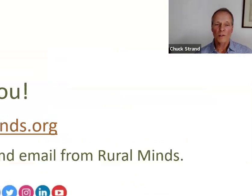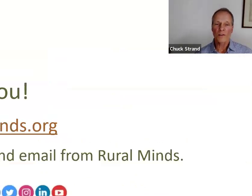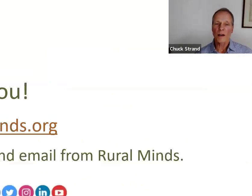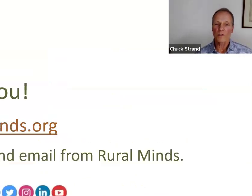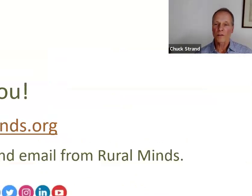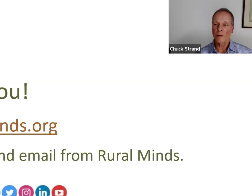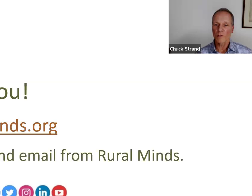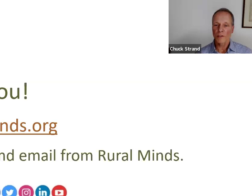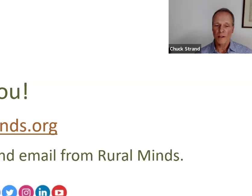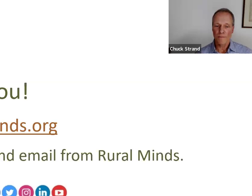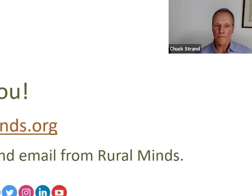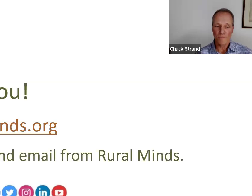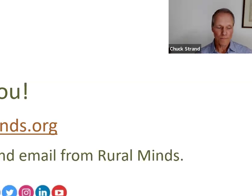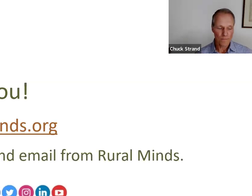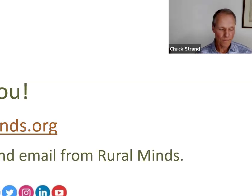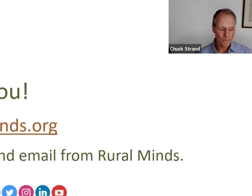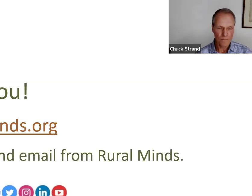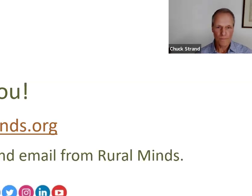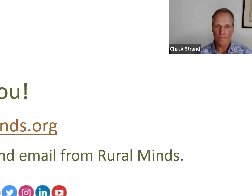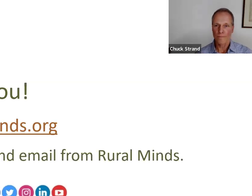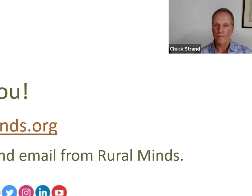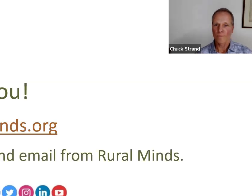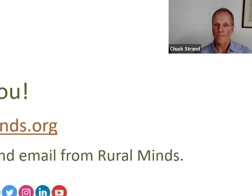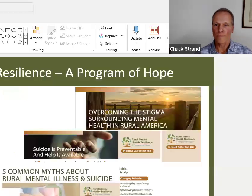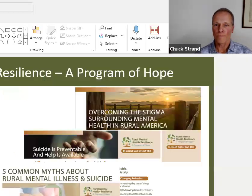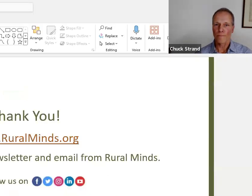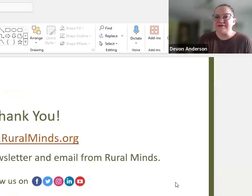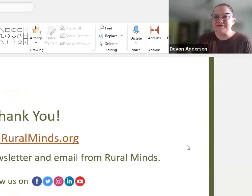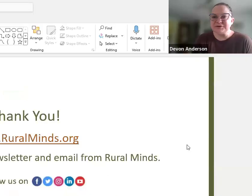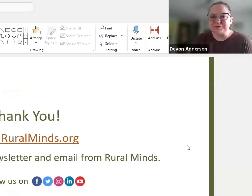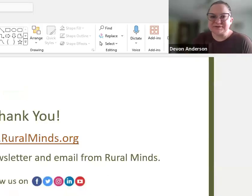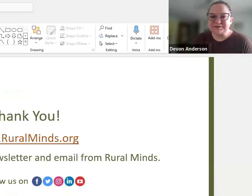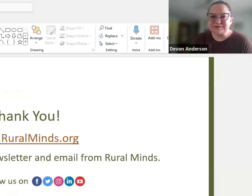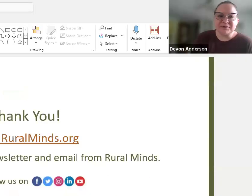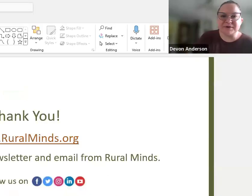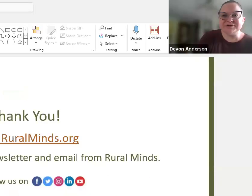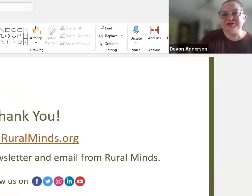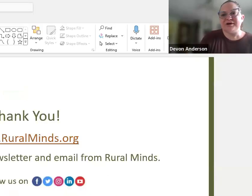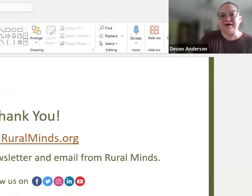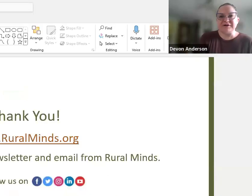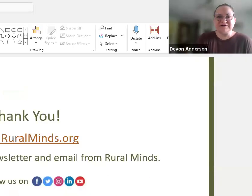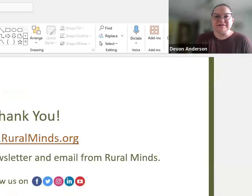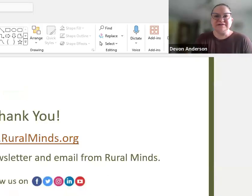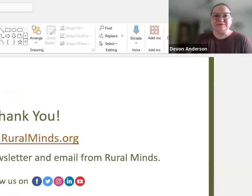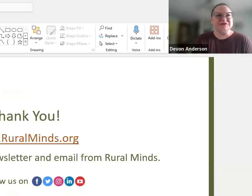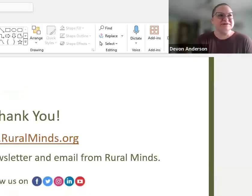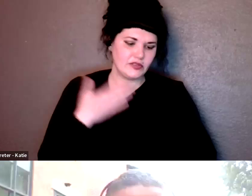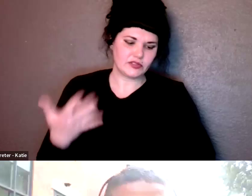much for the opportunity. I appreciate it! DEVON: thank you so much, Chuck. I already see some questions